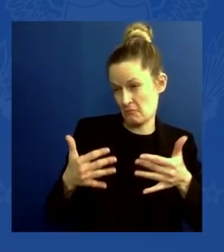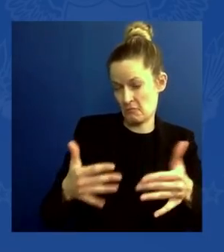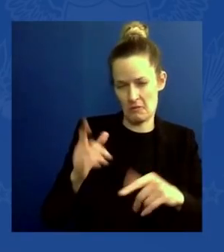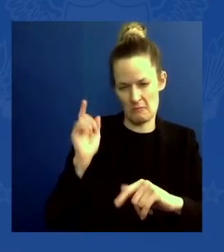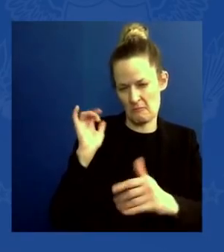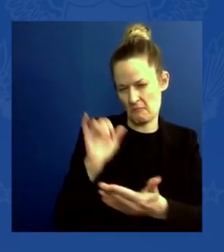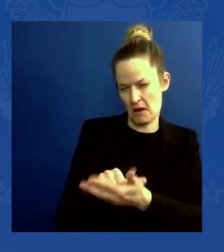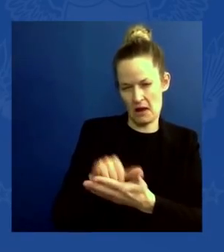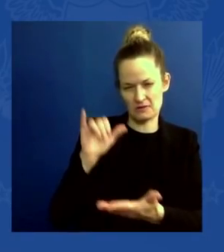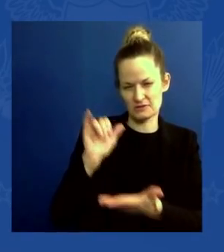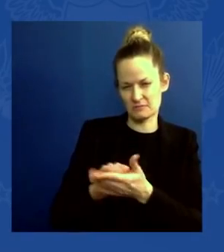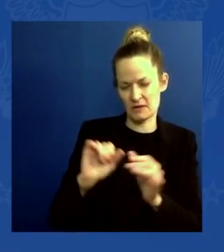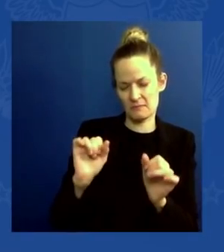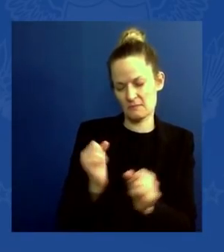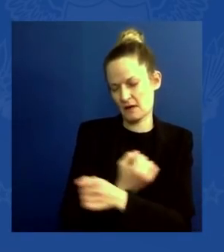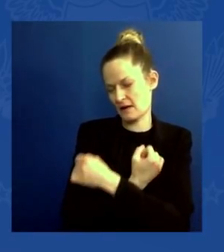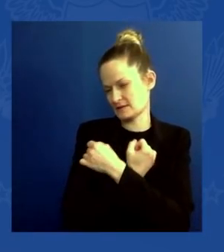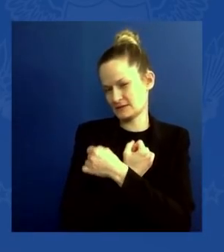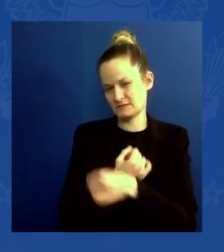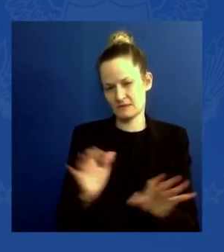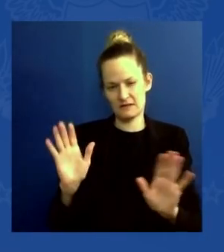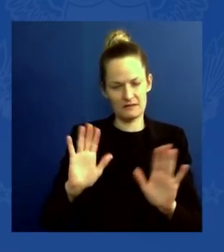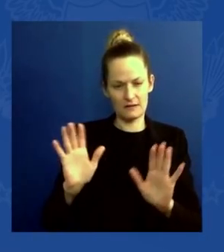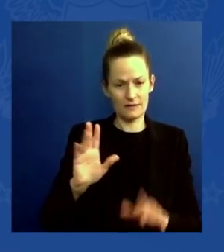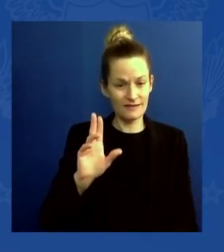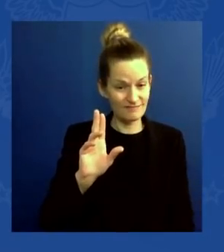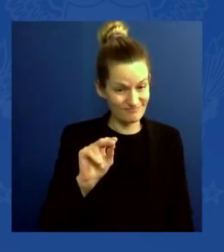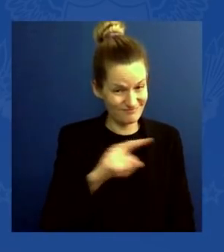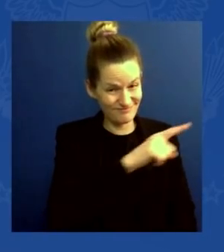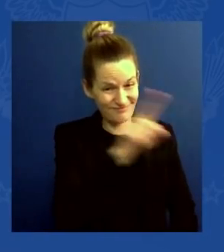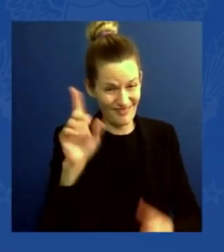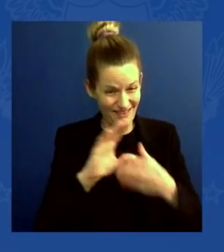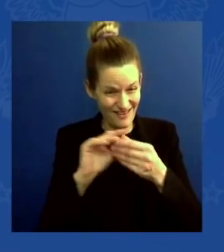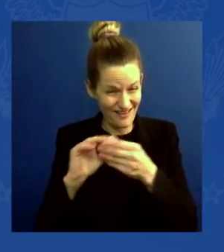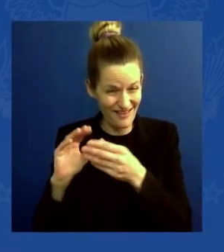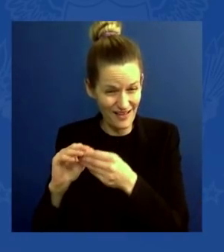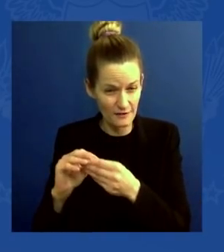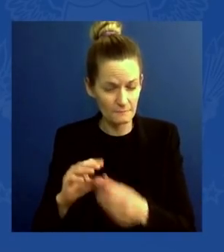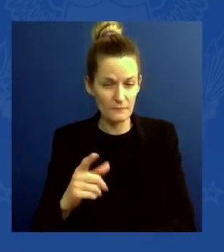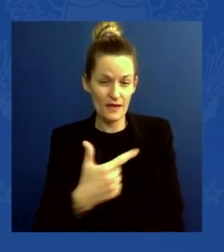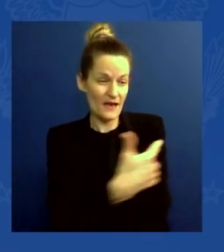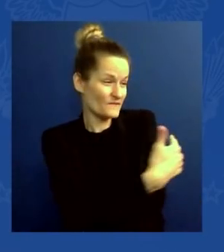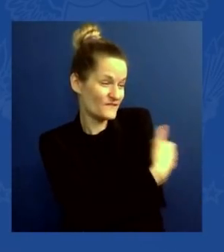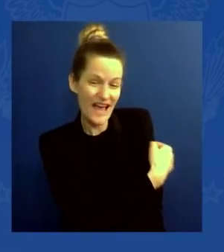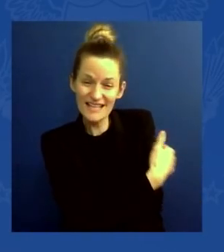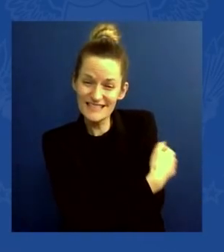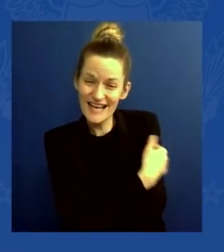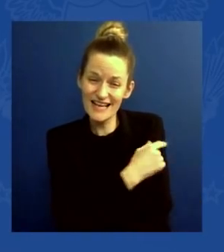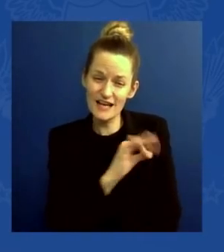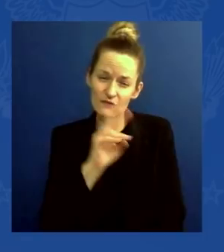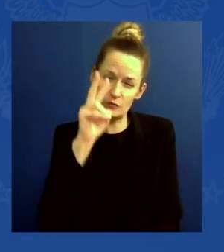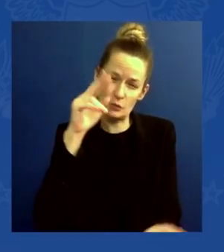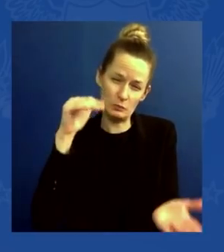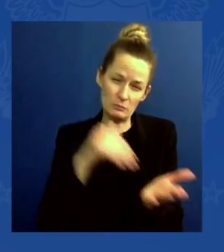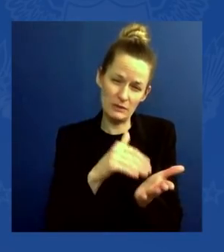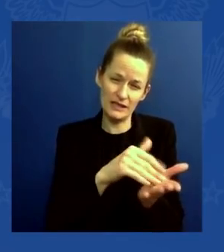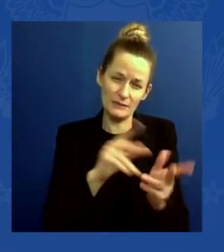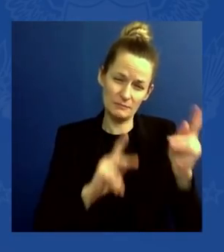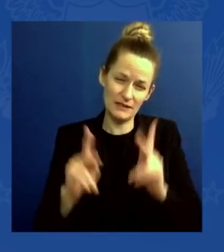into people's arms in the beginning? "There's no mil- -- no way to get 200 million." They said there's no way I could get the vaccine. "There's no way, no way, no way."